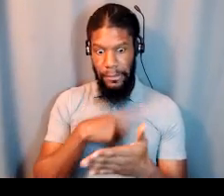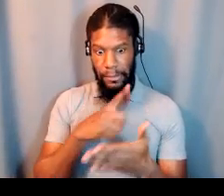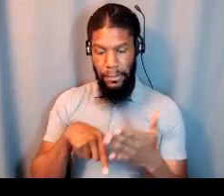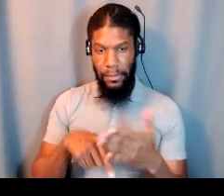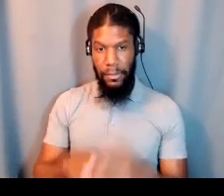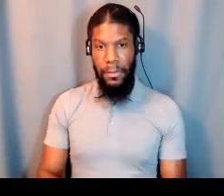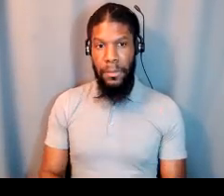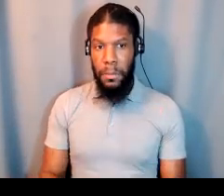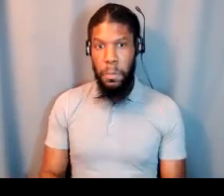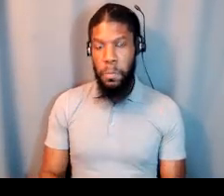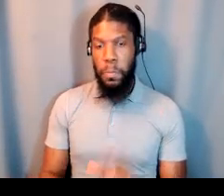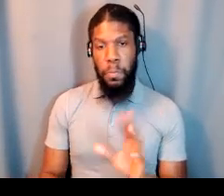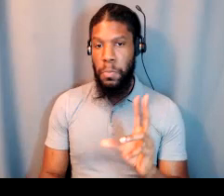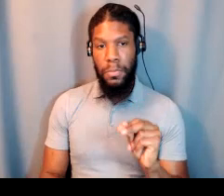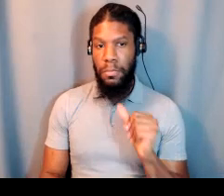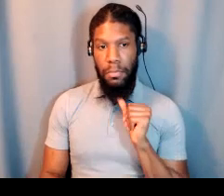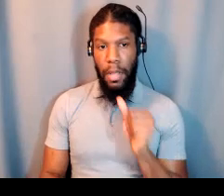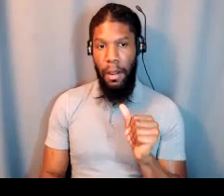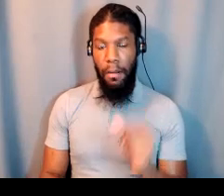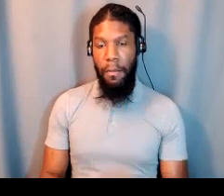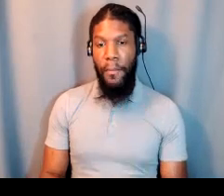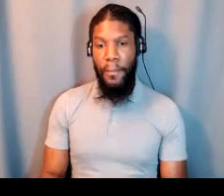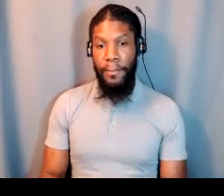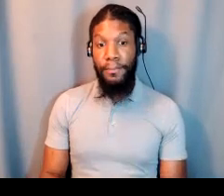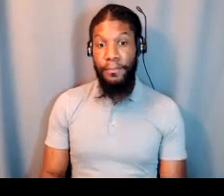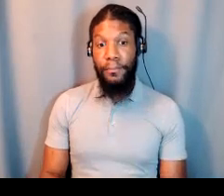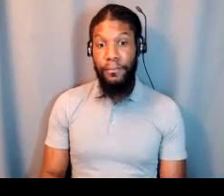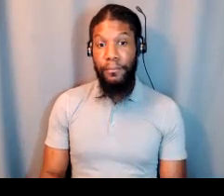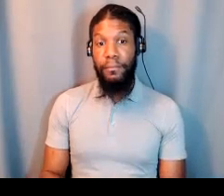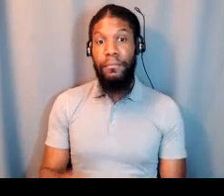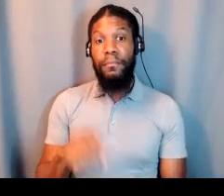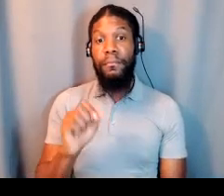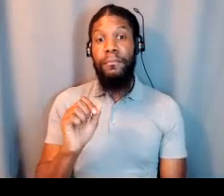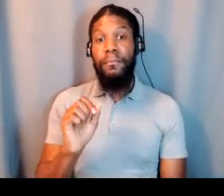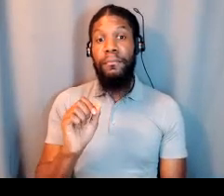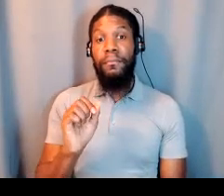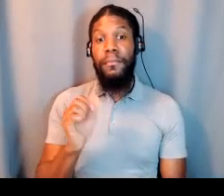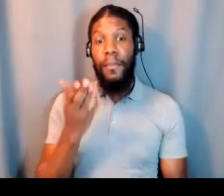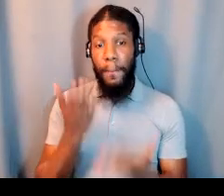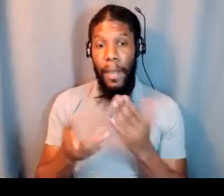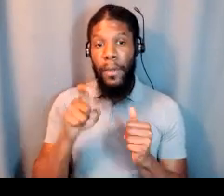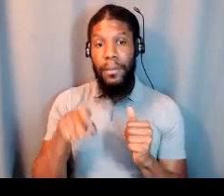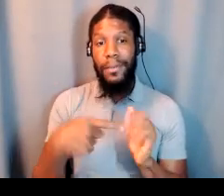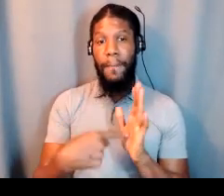if I provide this information? If I model sentences? Or is the act of addressing this student s concerns,